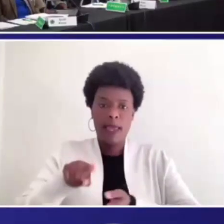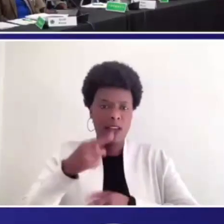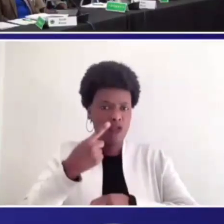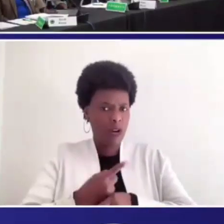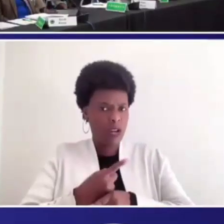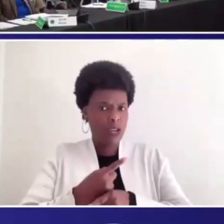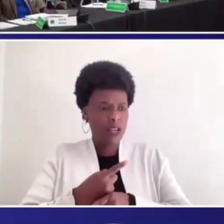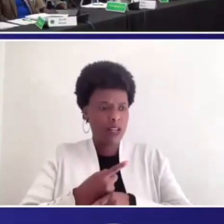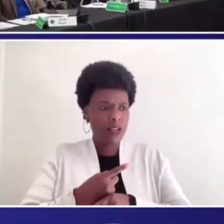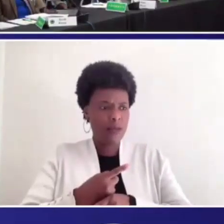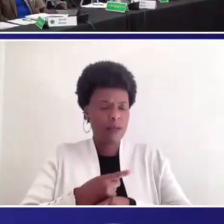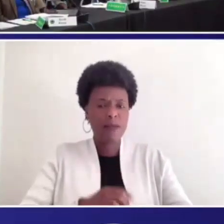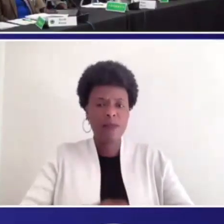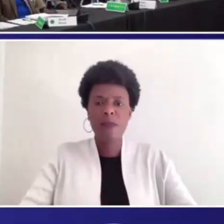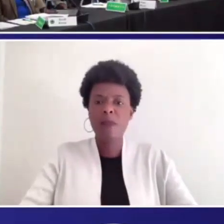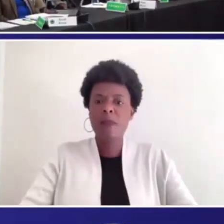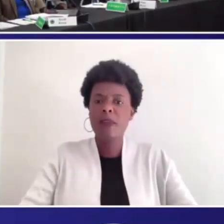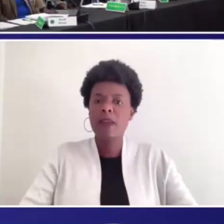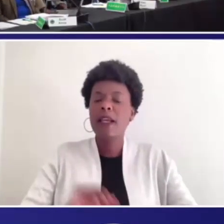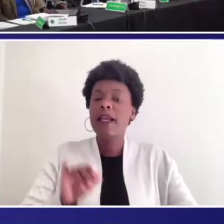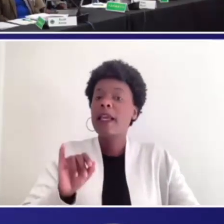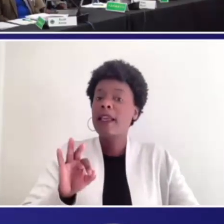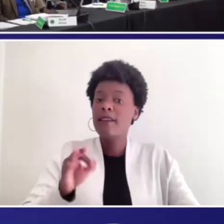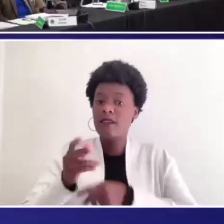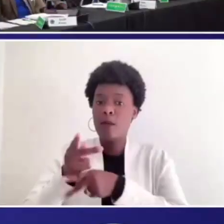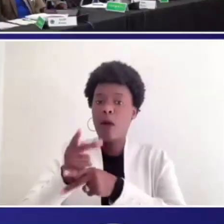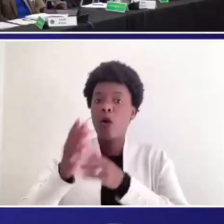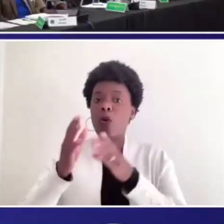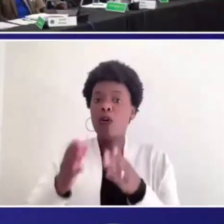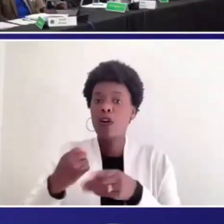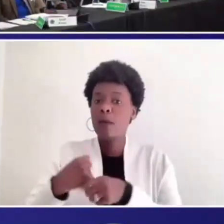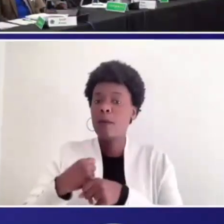Say that one more time. Okay, so if a borrower makes an overpayment